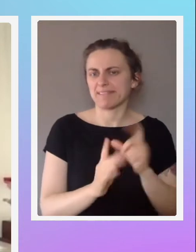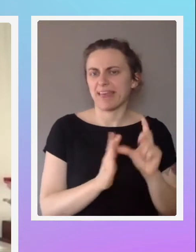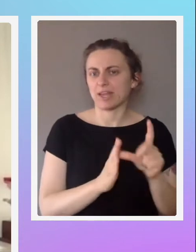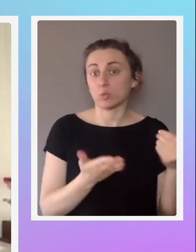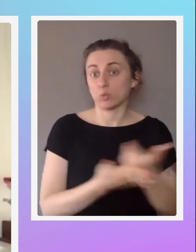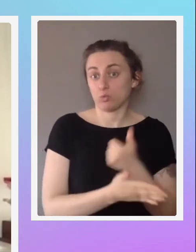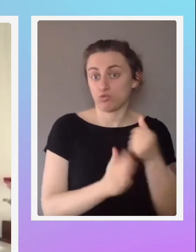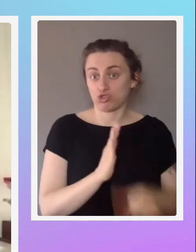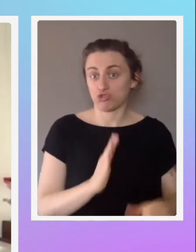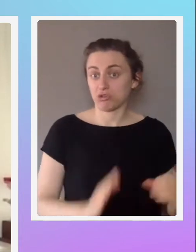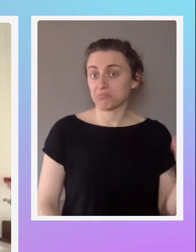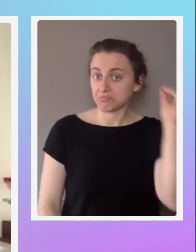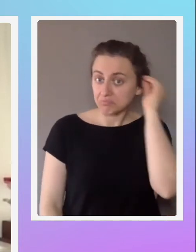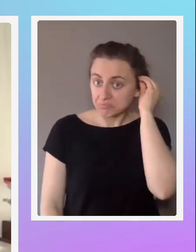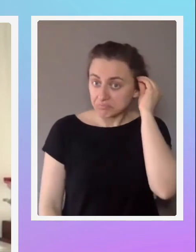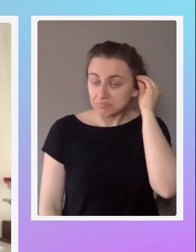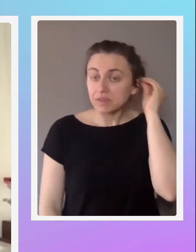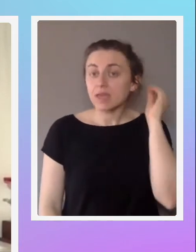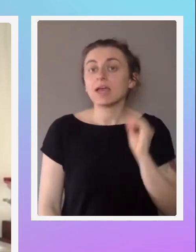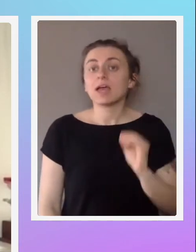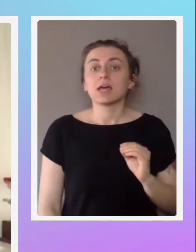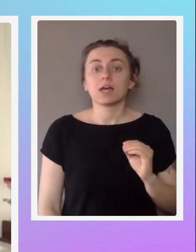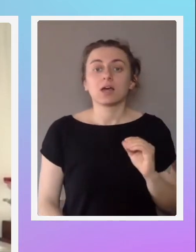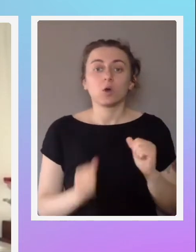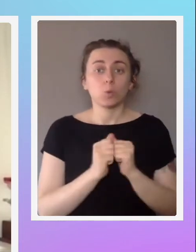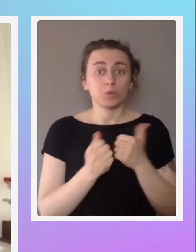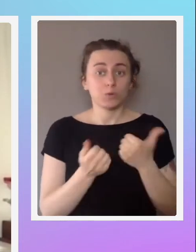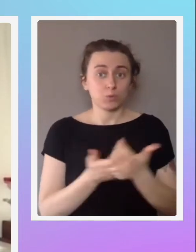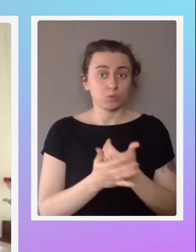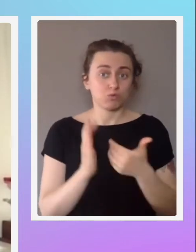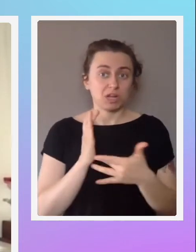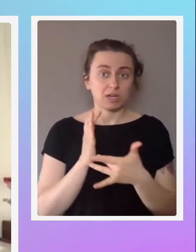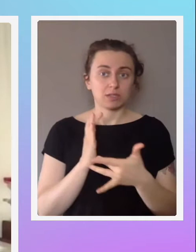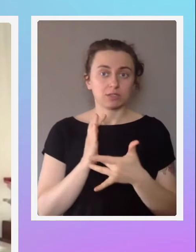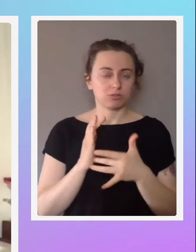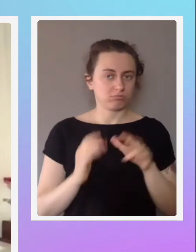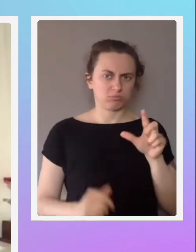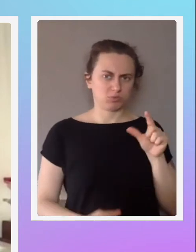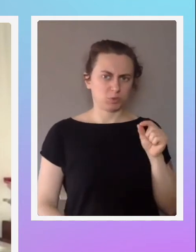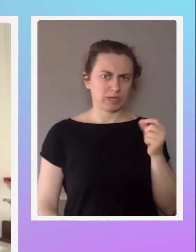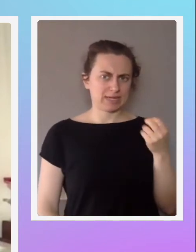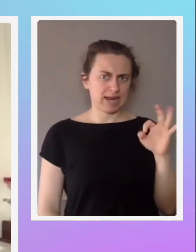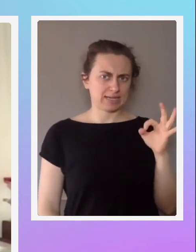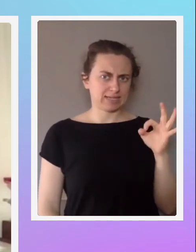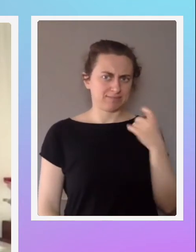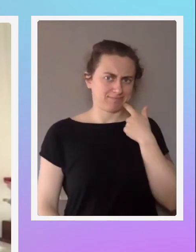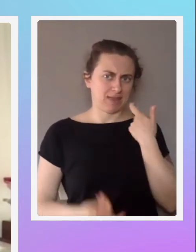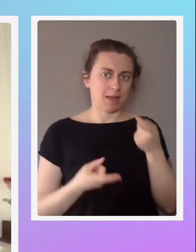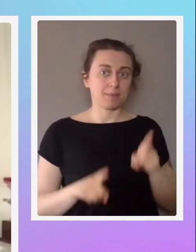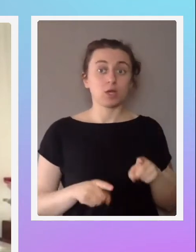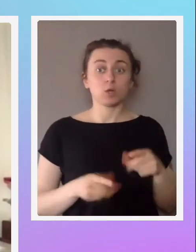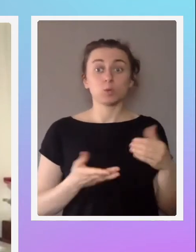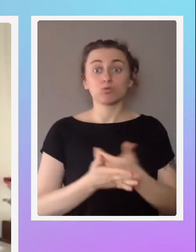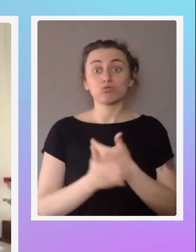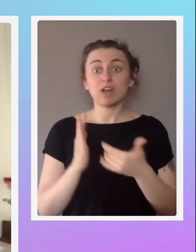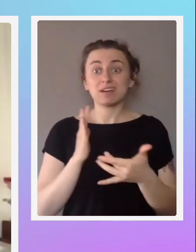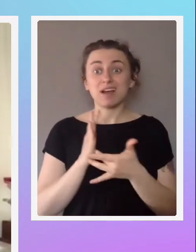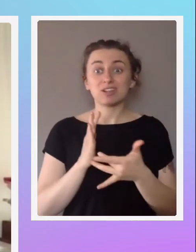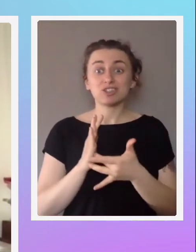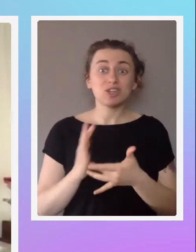and with the new technology this is just in 2019 of the new technology was so much better